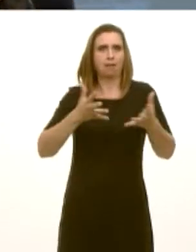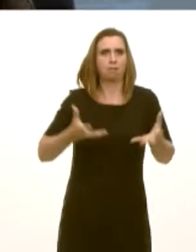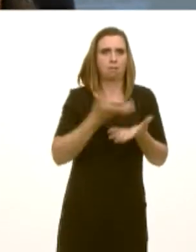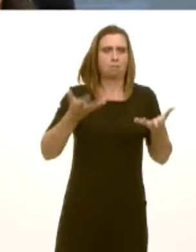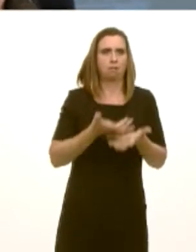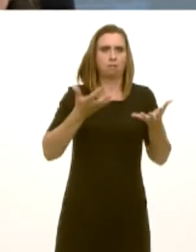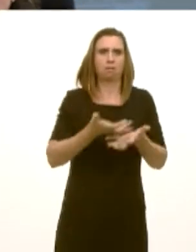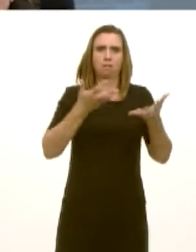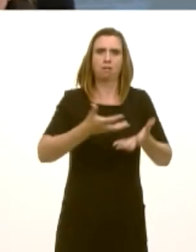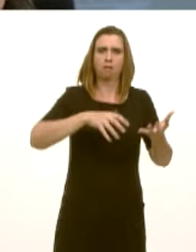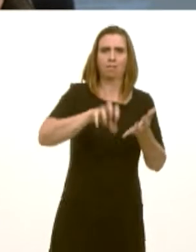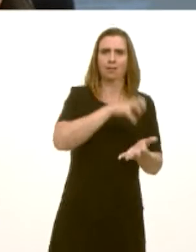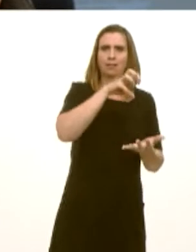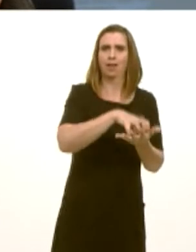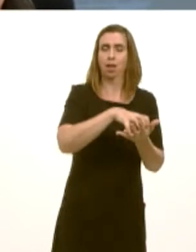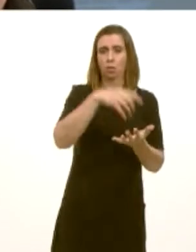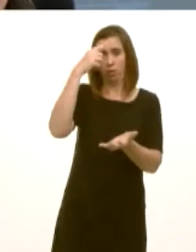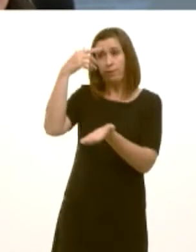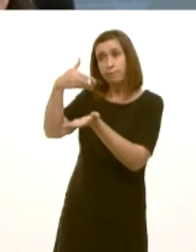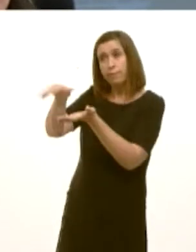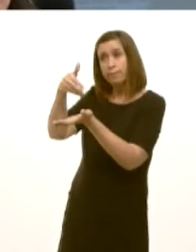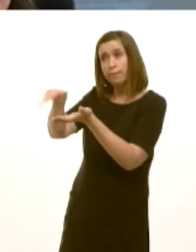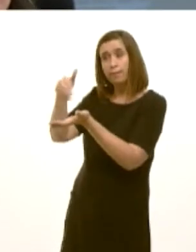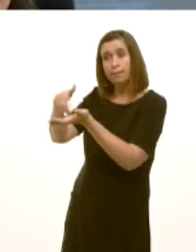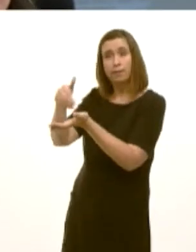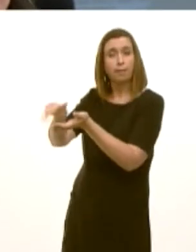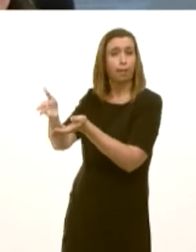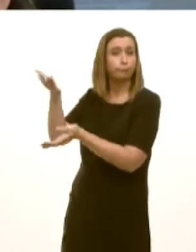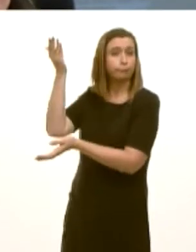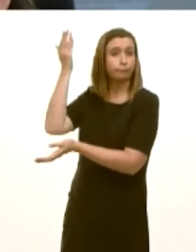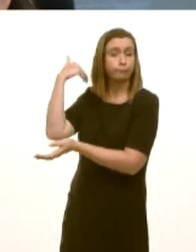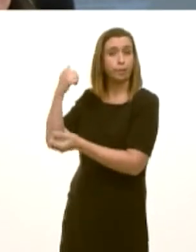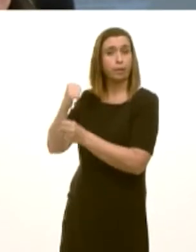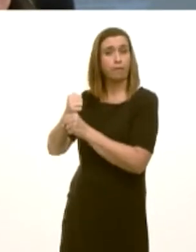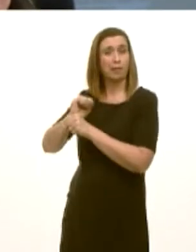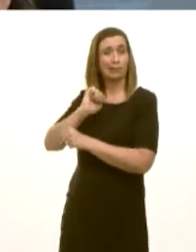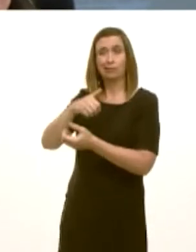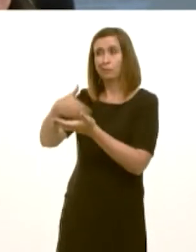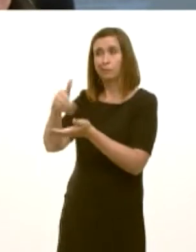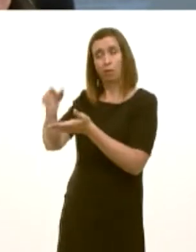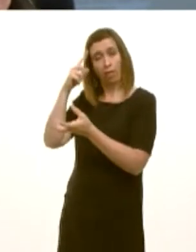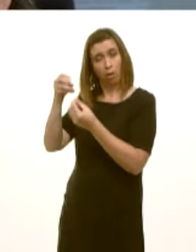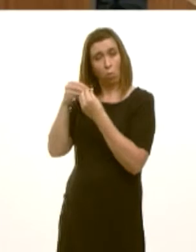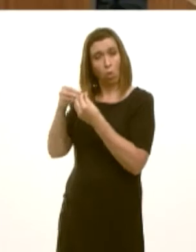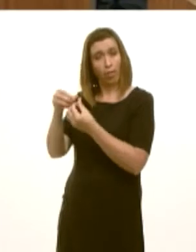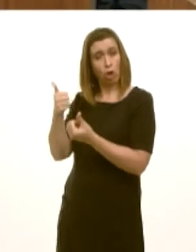Do you believe that the land sales that the Welsh Government undertook some years ago now did reflect good value for money for the Welsh taxpayer?